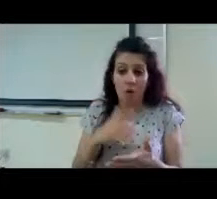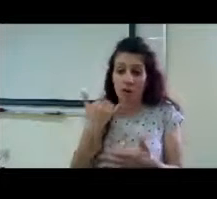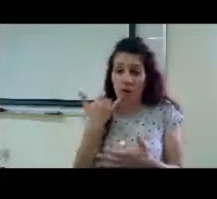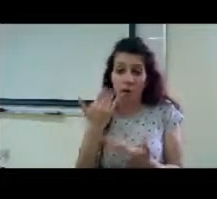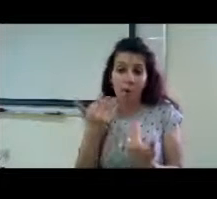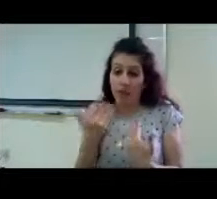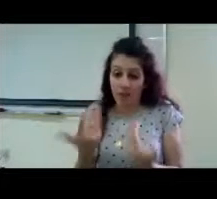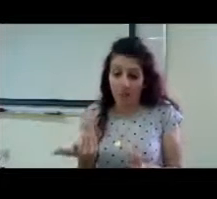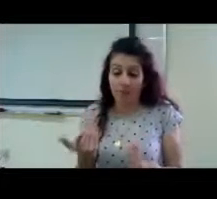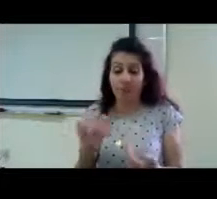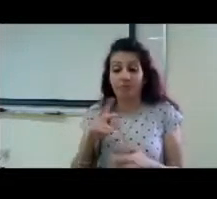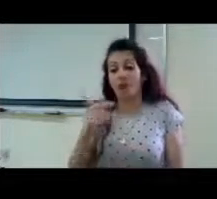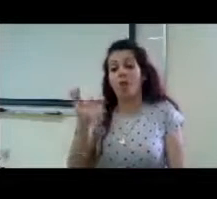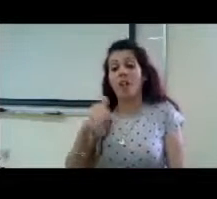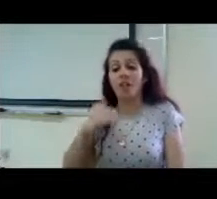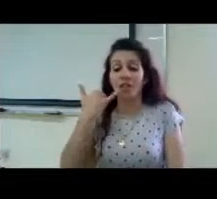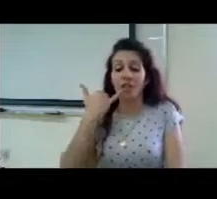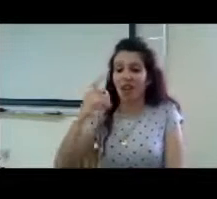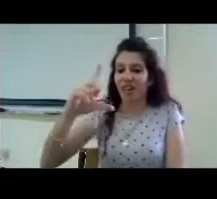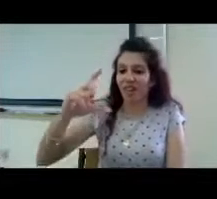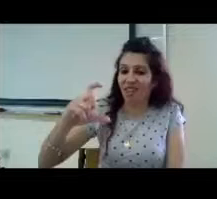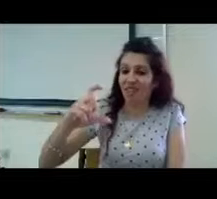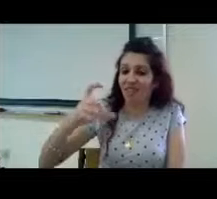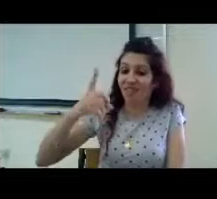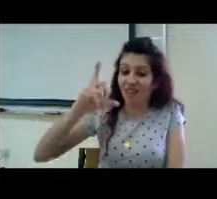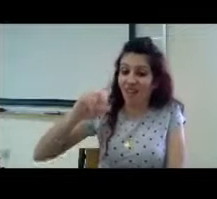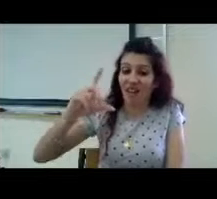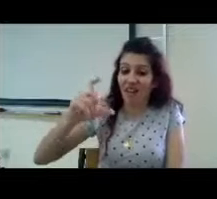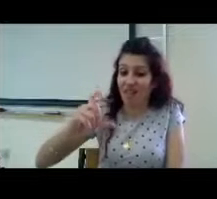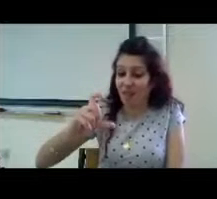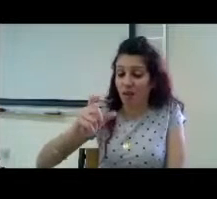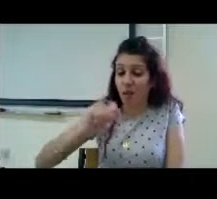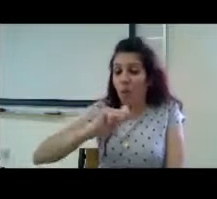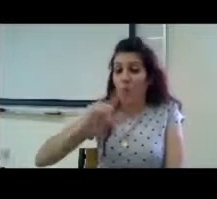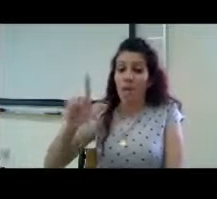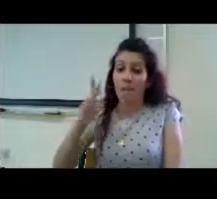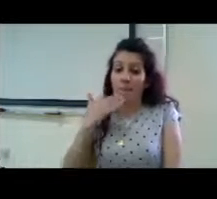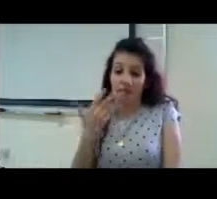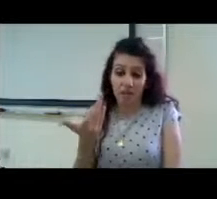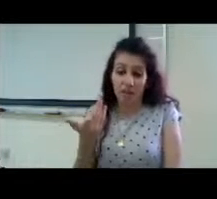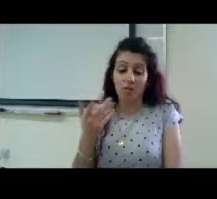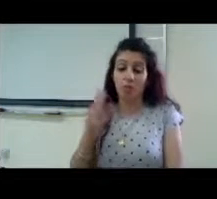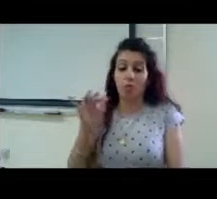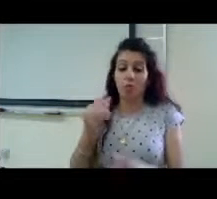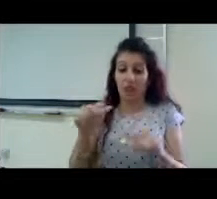still we managed to reach them out using technology where most of the counseling